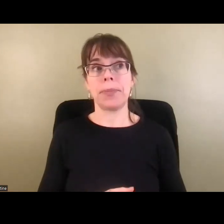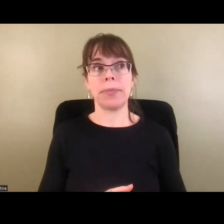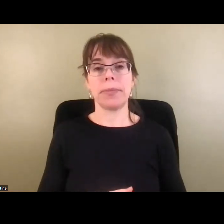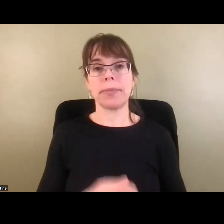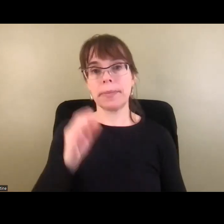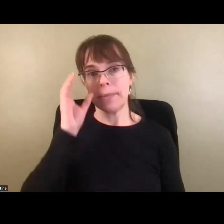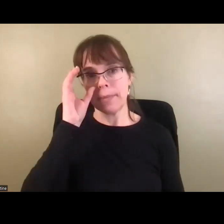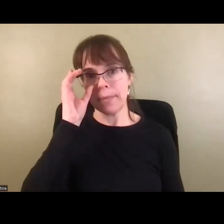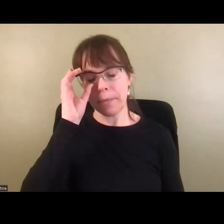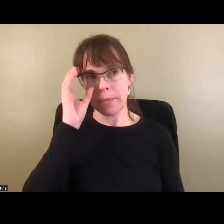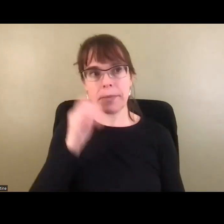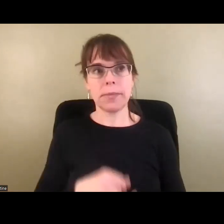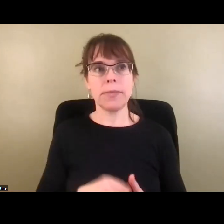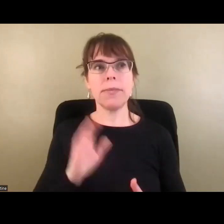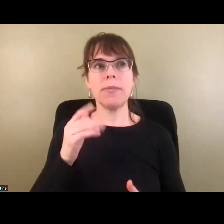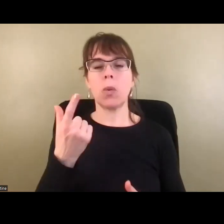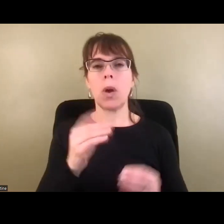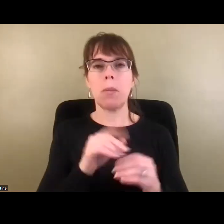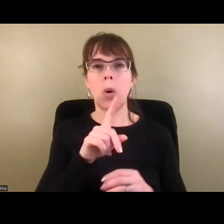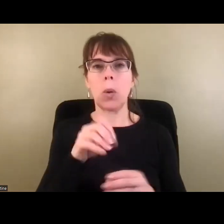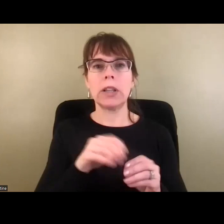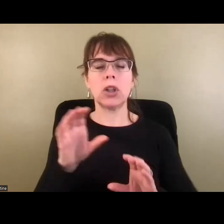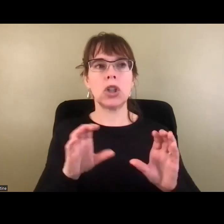And it looks like there's another question in the chat from Kelly.